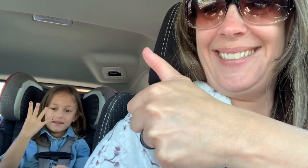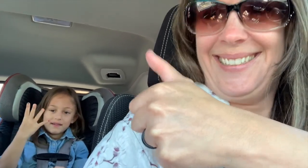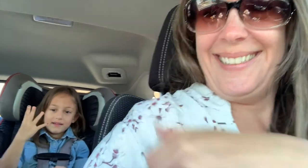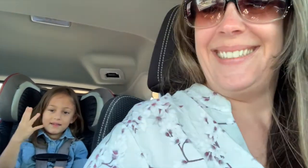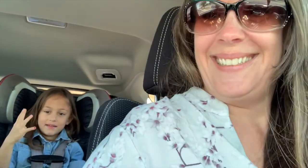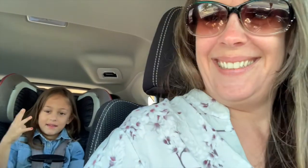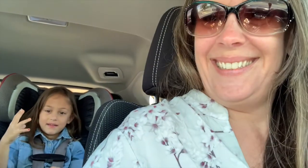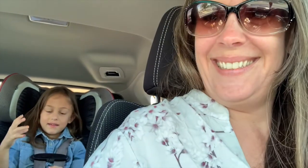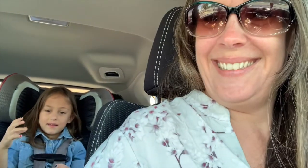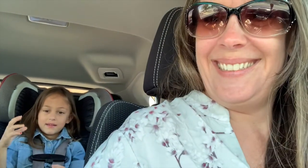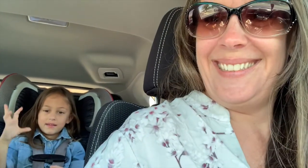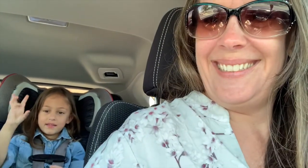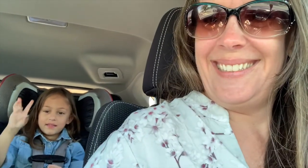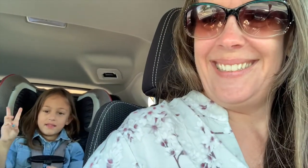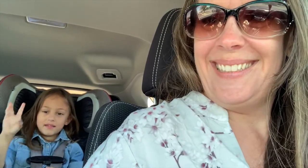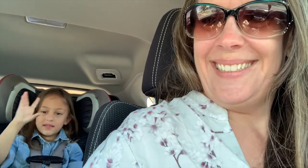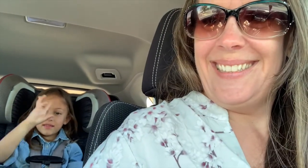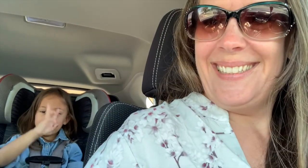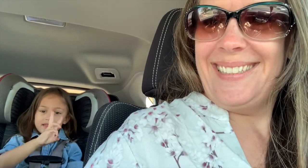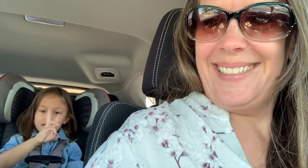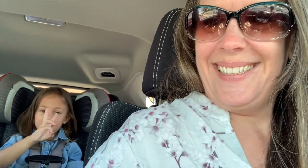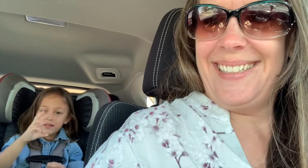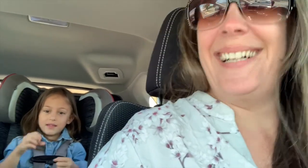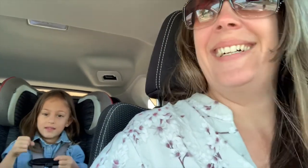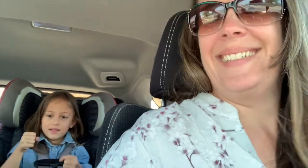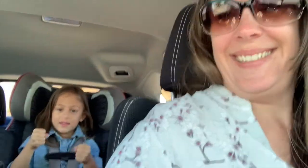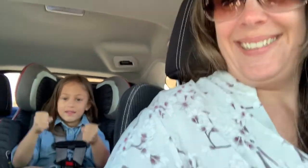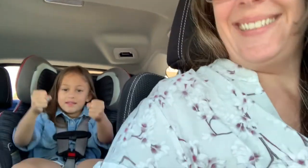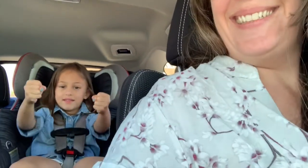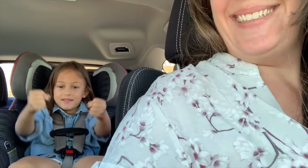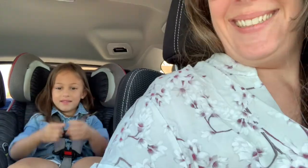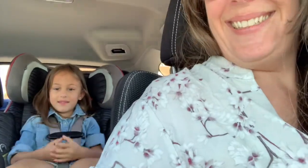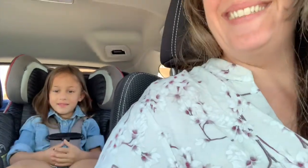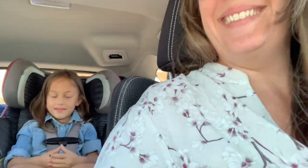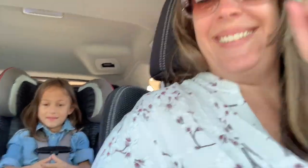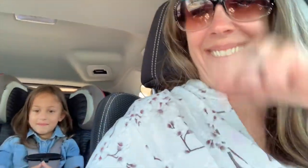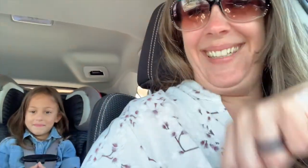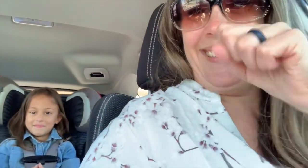Ember going on 66 and will drive!